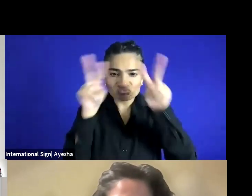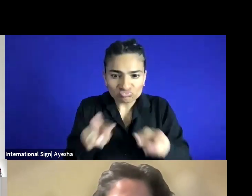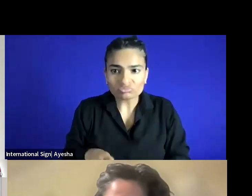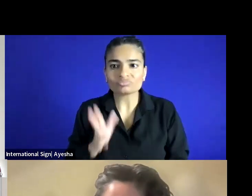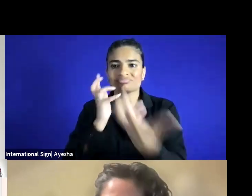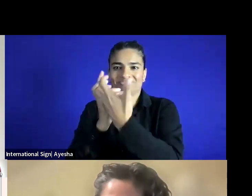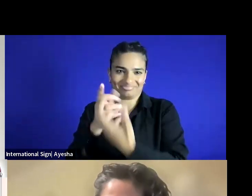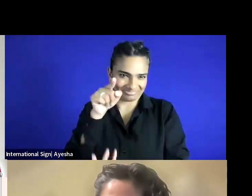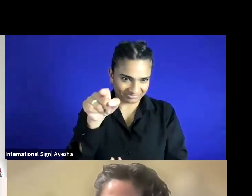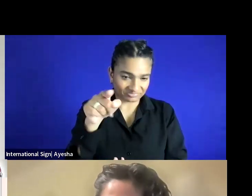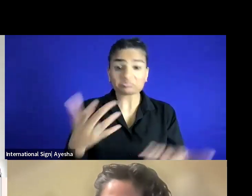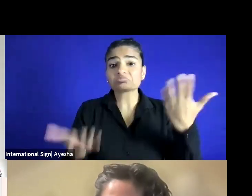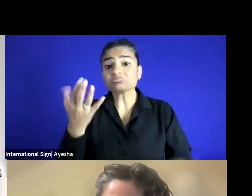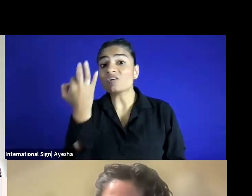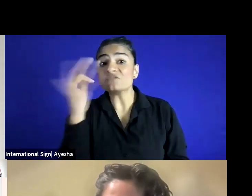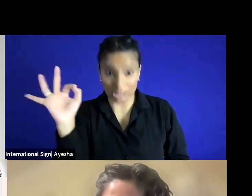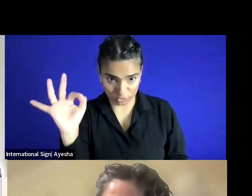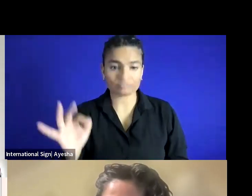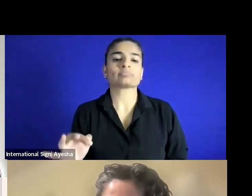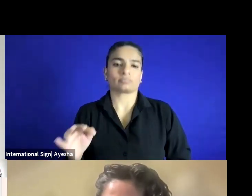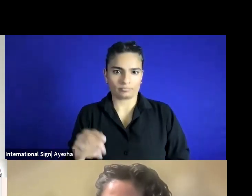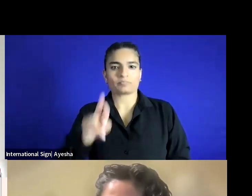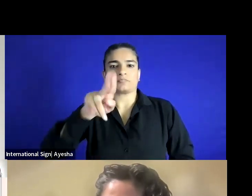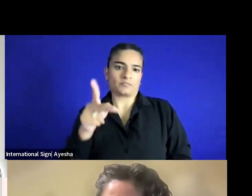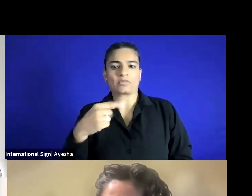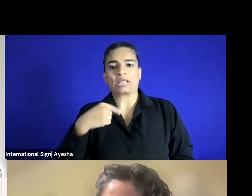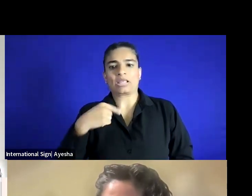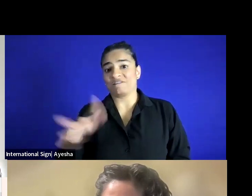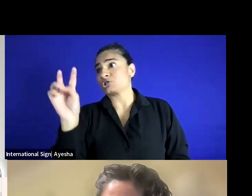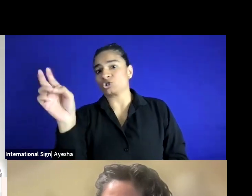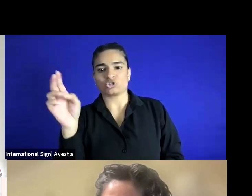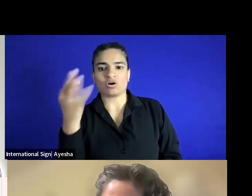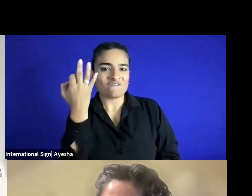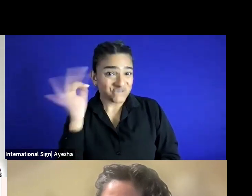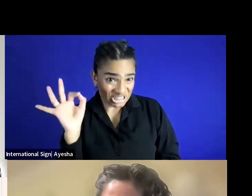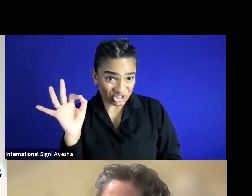I've selected, French and everything that, is on the platform is now in French.